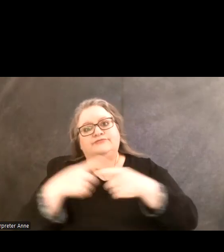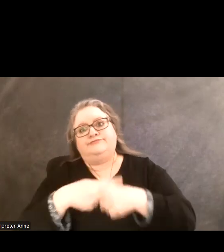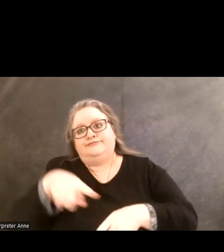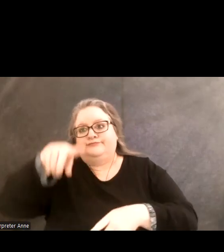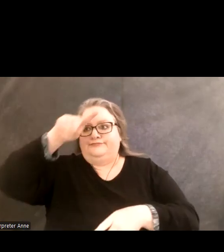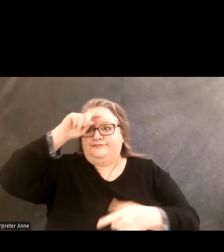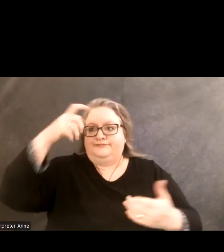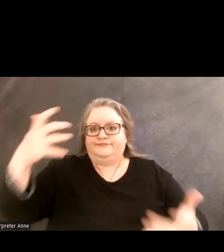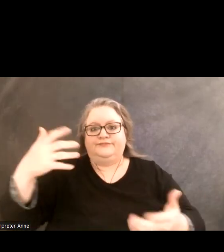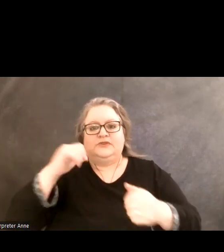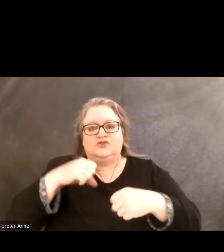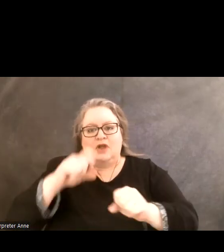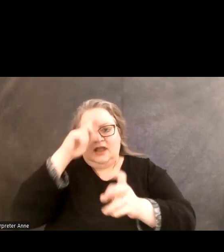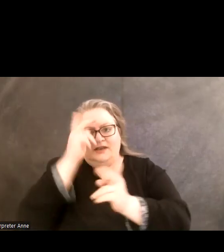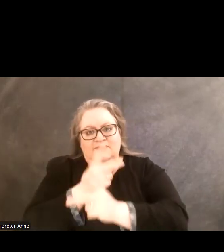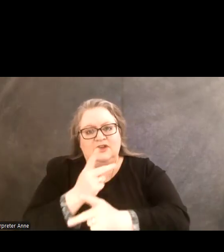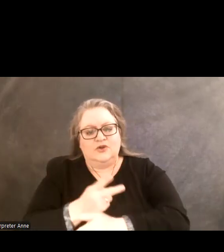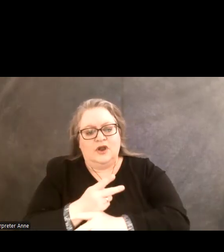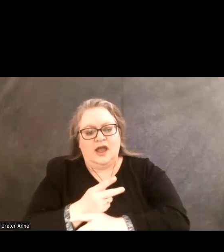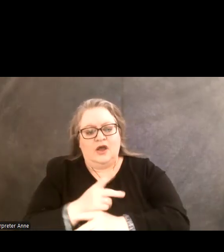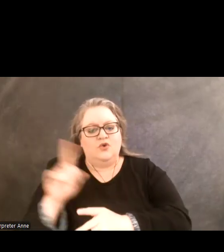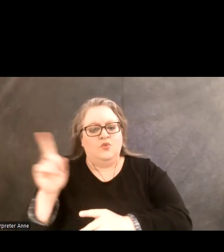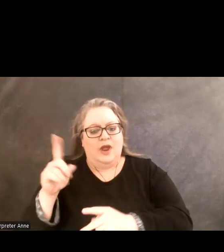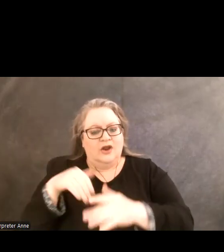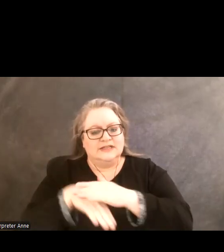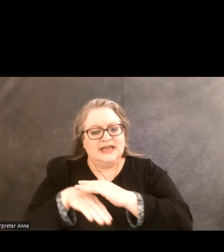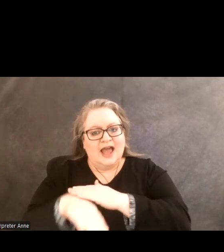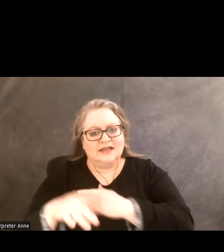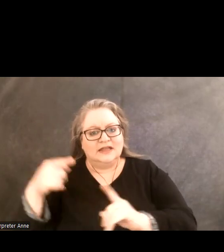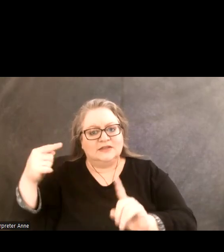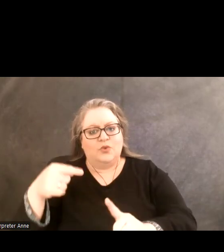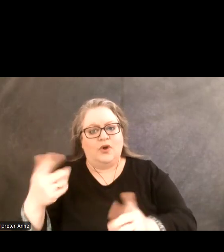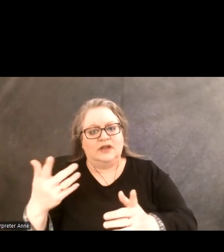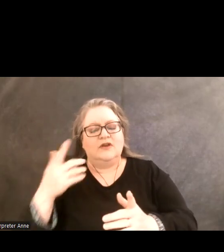trying to figure out: Where is the access point for everyone